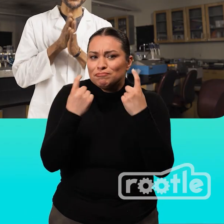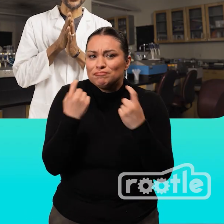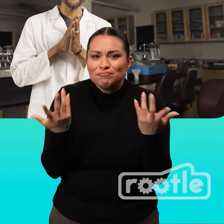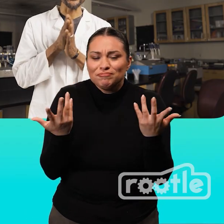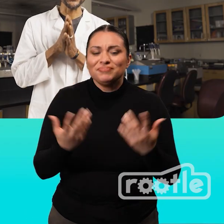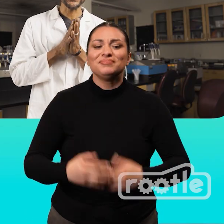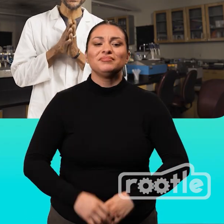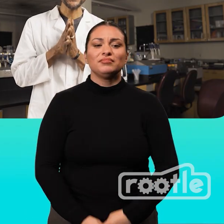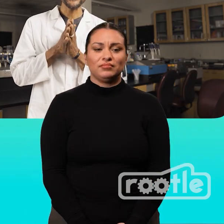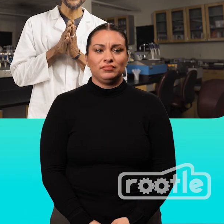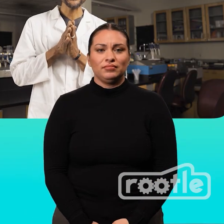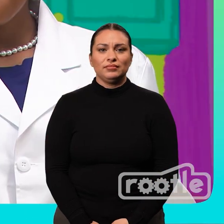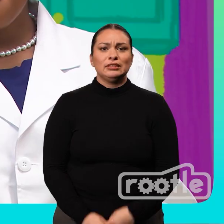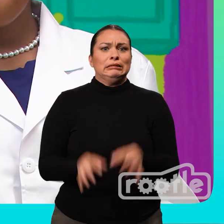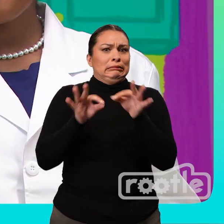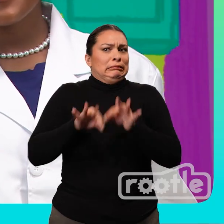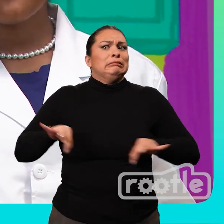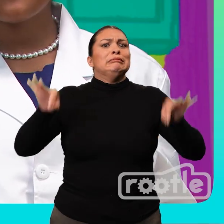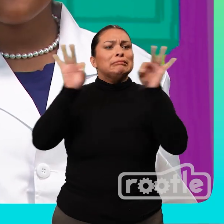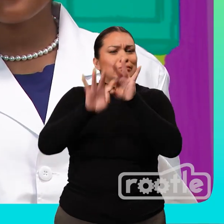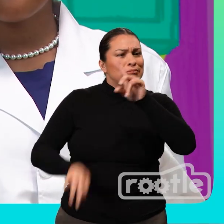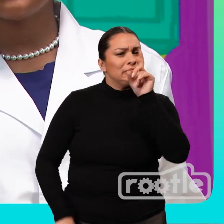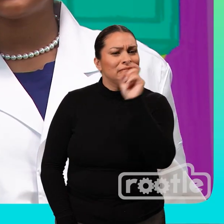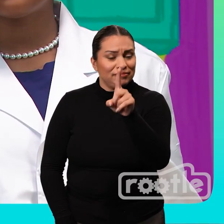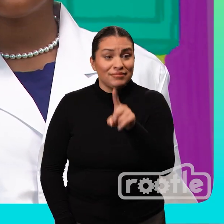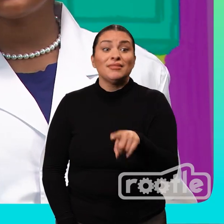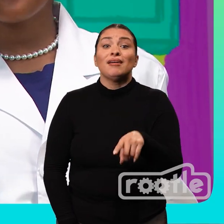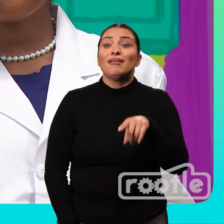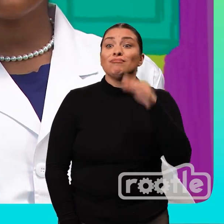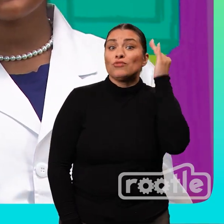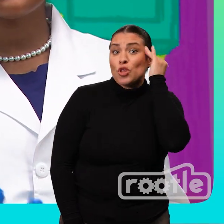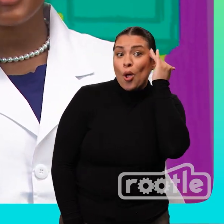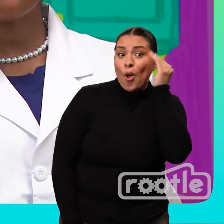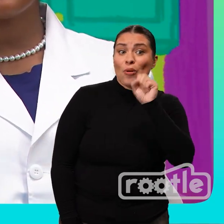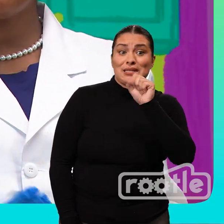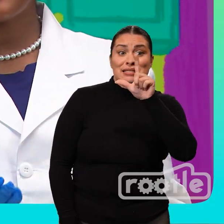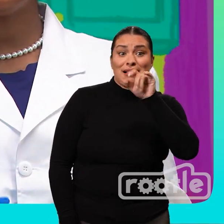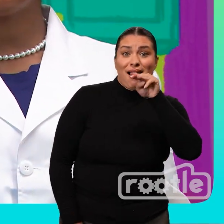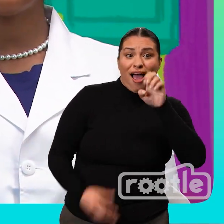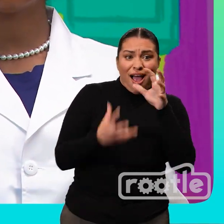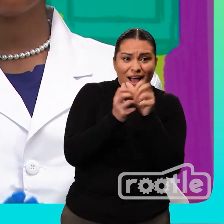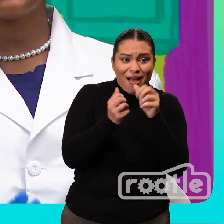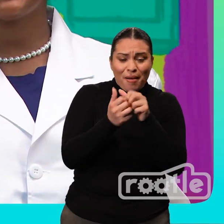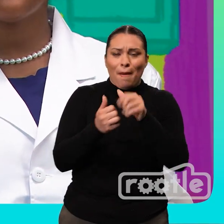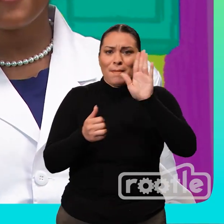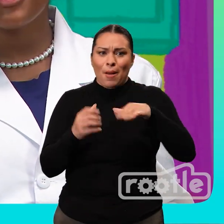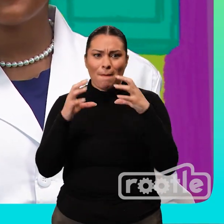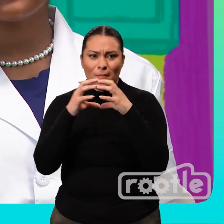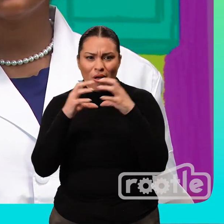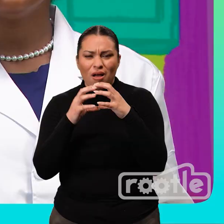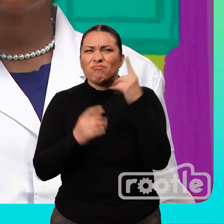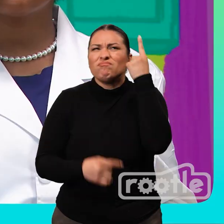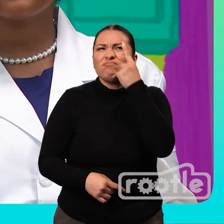What do you guys have for me? Well, we have a big question. We know that slime and bouncy balls are made out of polymers.